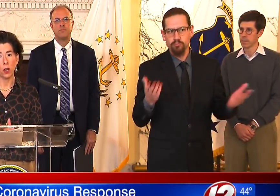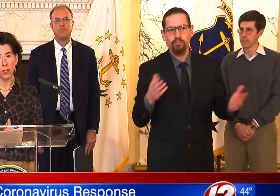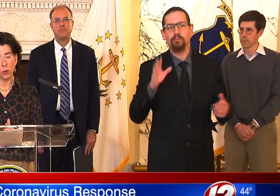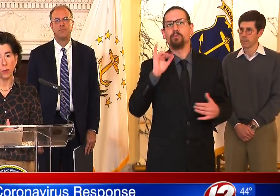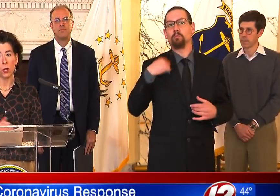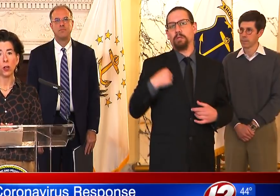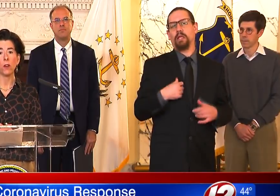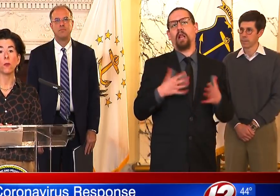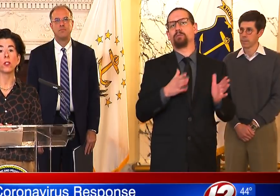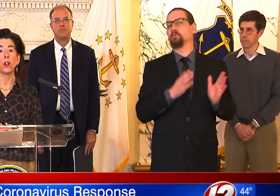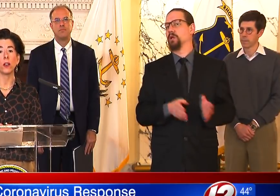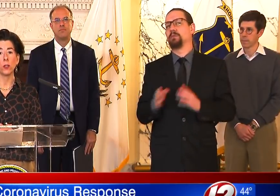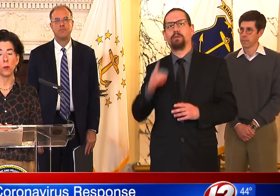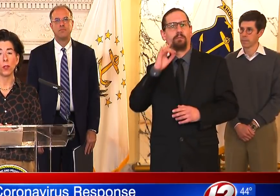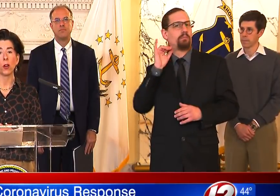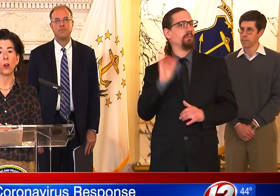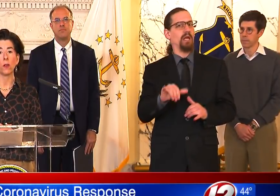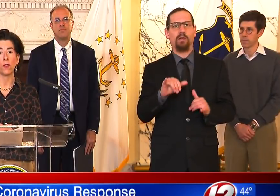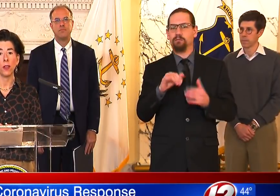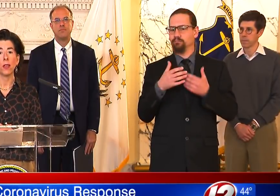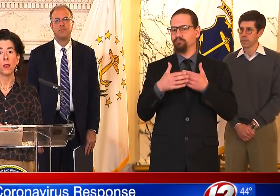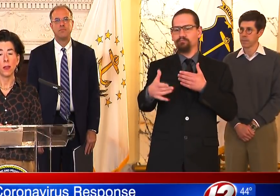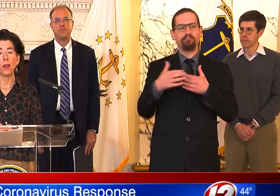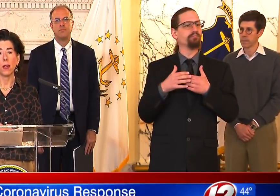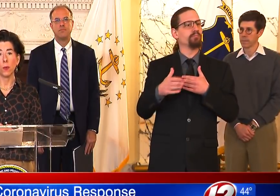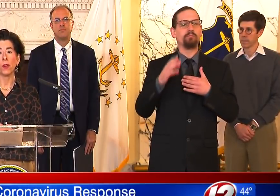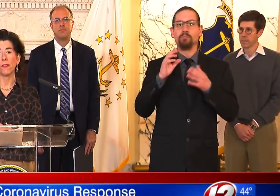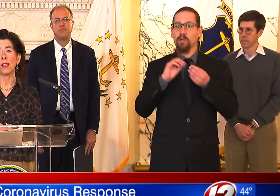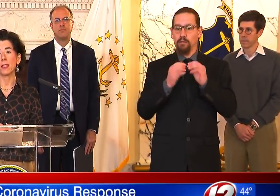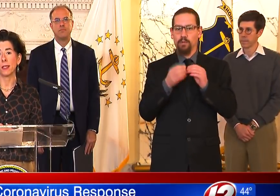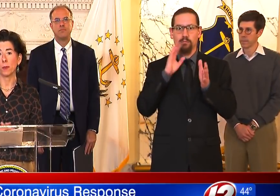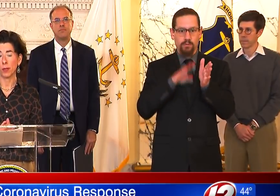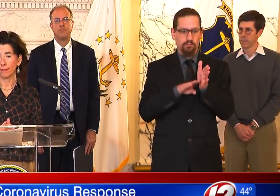SURPRISED PEERS --. WE ARE STARTING TO GO UP THE